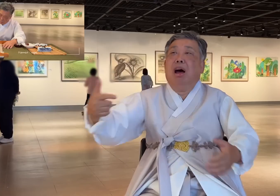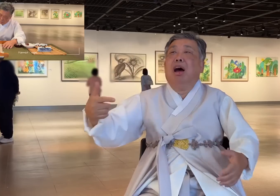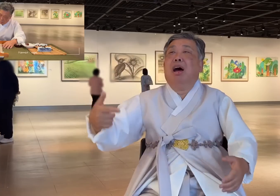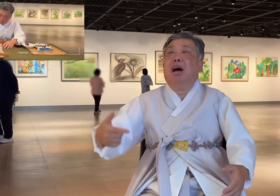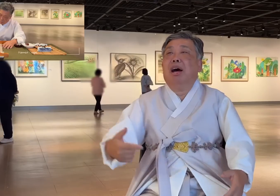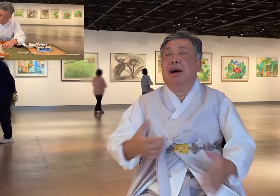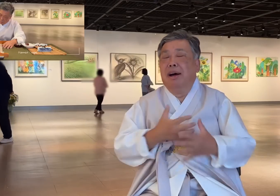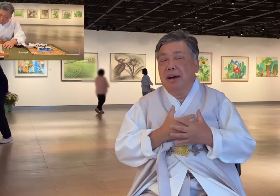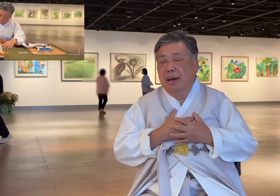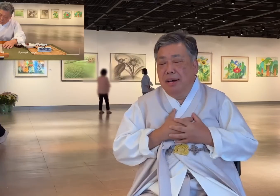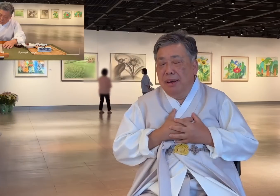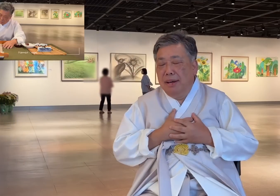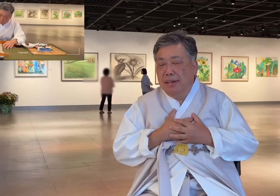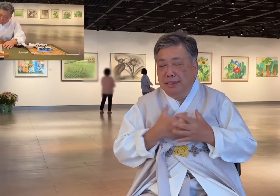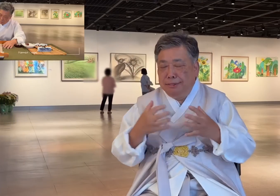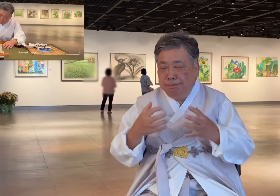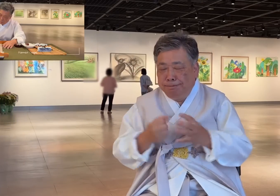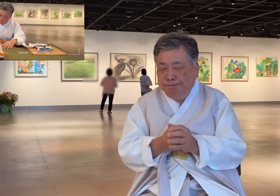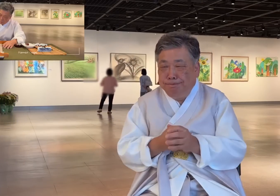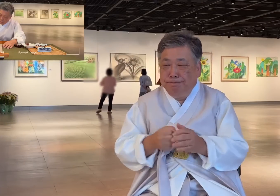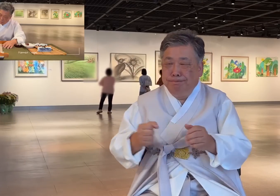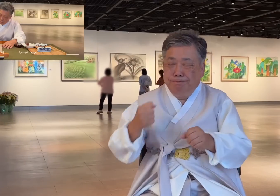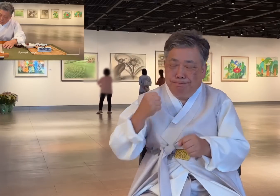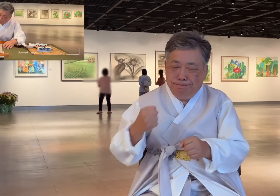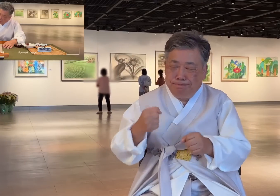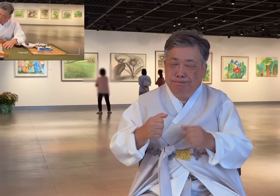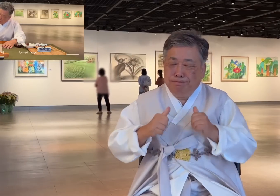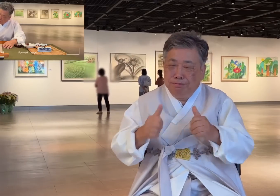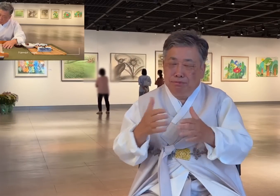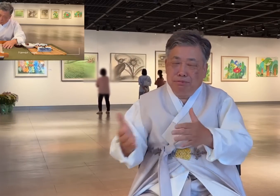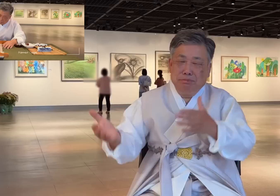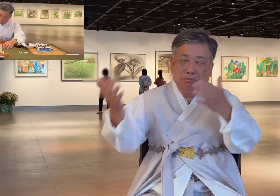when I tried to draw on larger pieces of paper, I had a hard time. Still, I finished it successfully, and